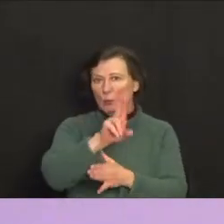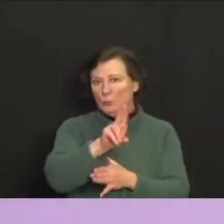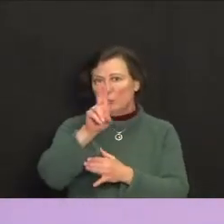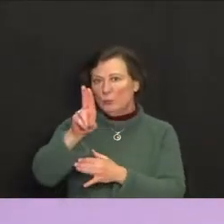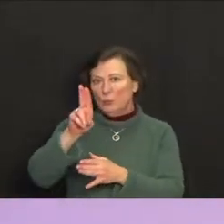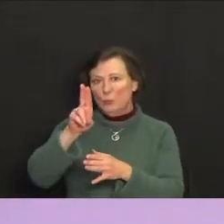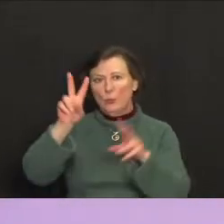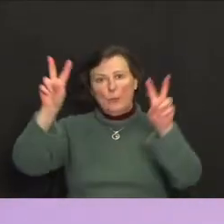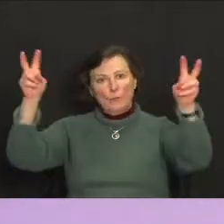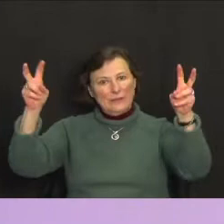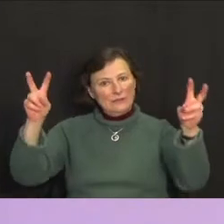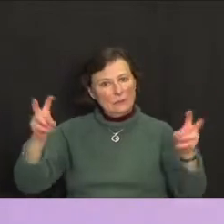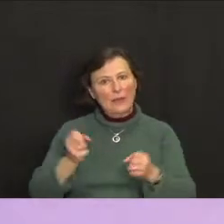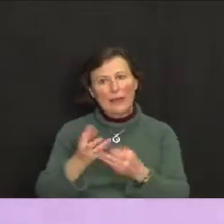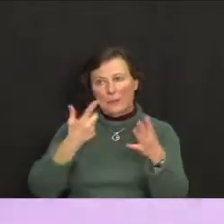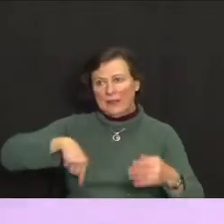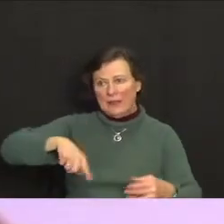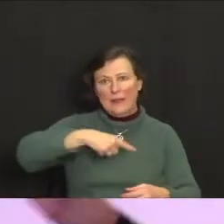How many of us are designated organ donors?